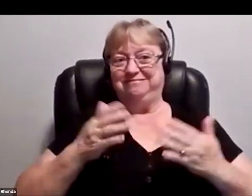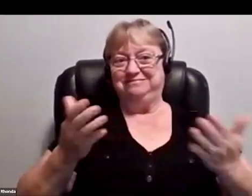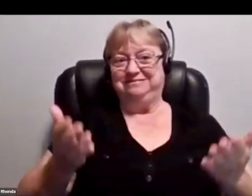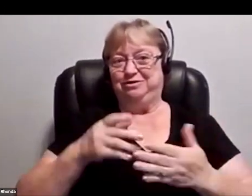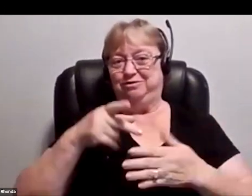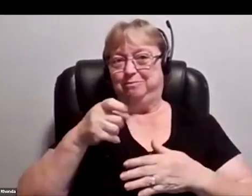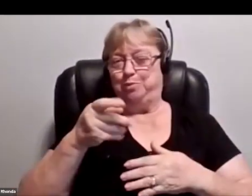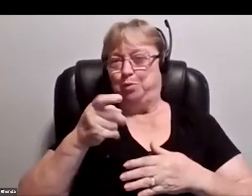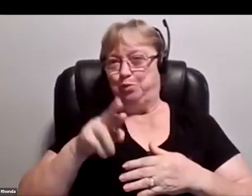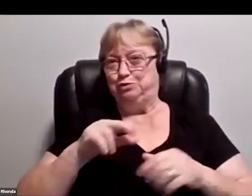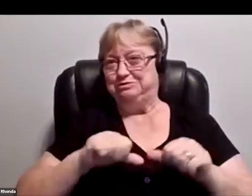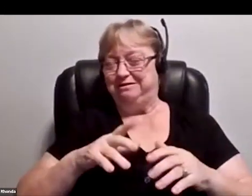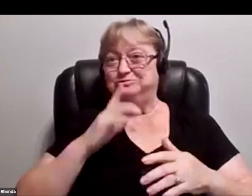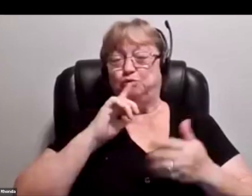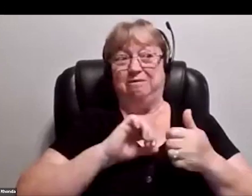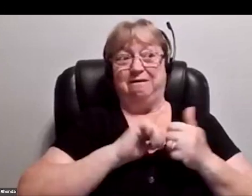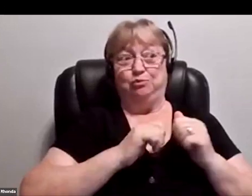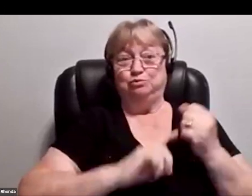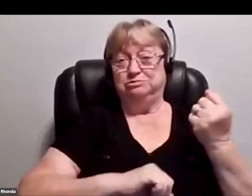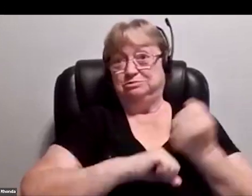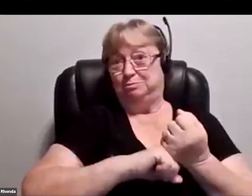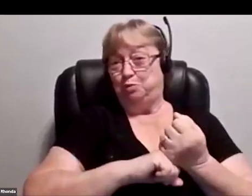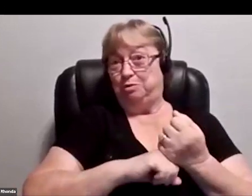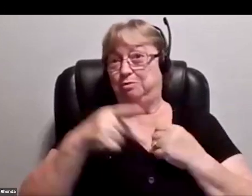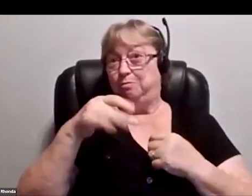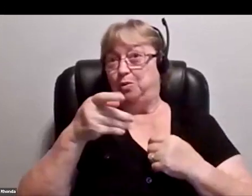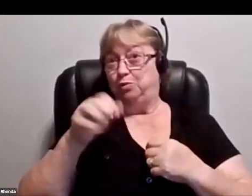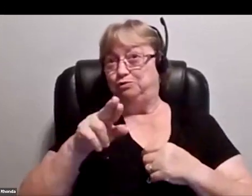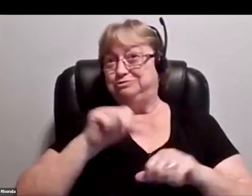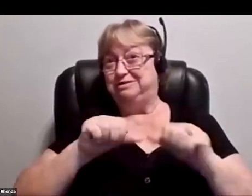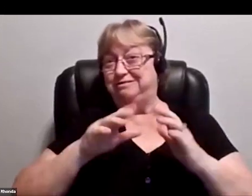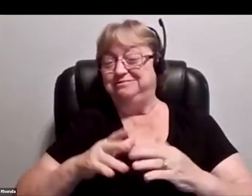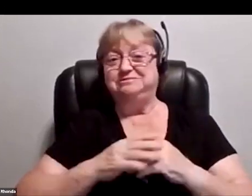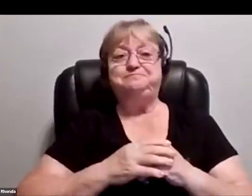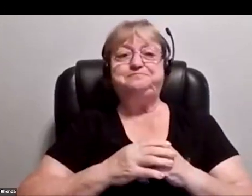or anywhere else in Antarctica, I suppose. Both myself and Kalvin